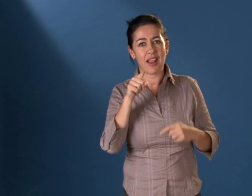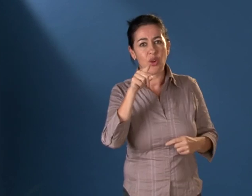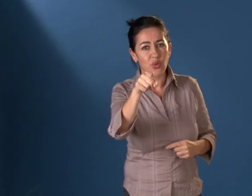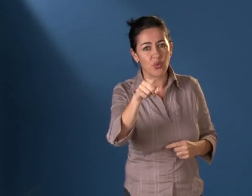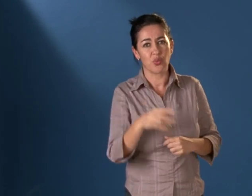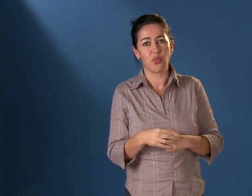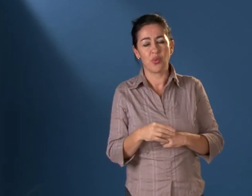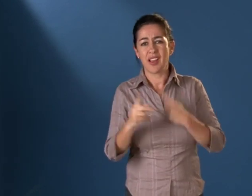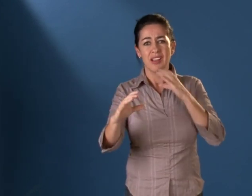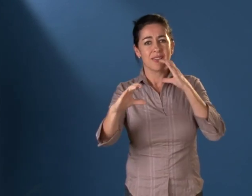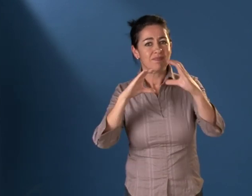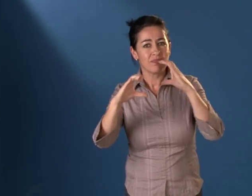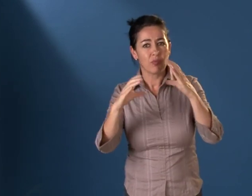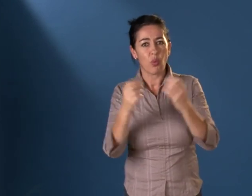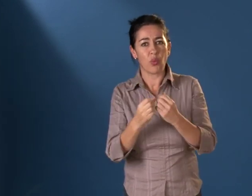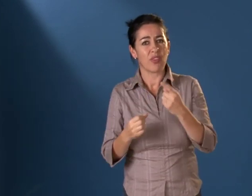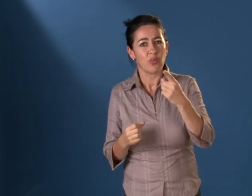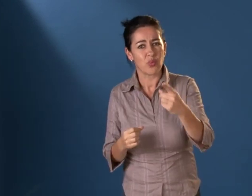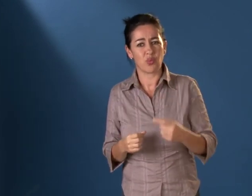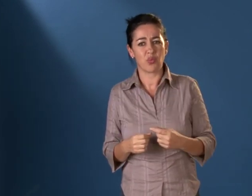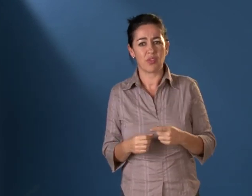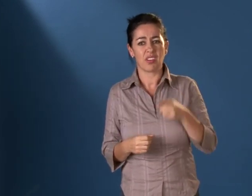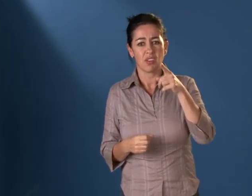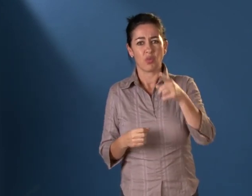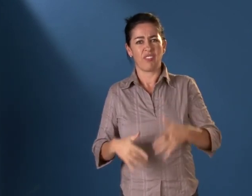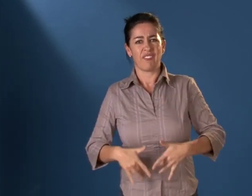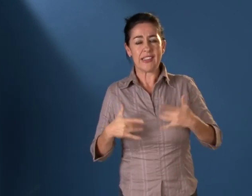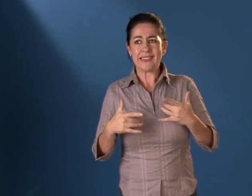not understood by others. For example, their family members, friends, or work colleagues